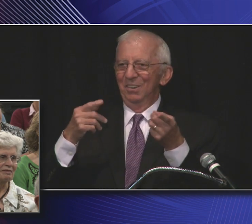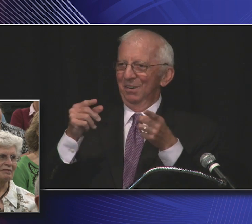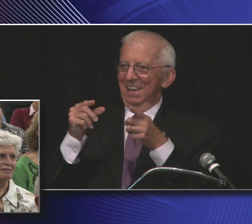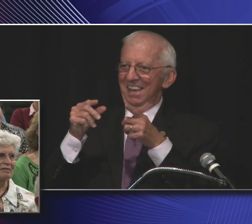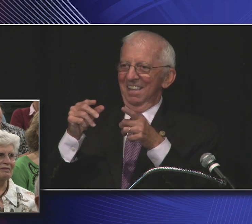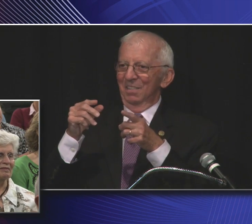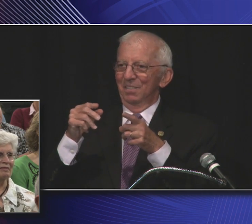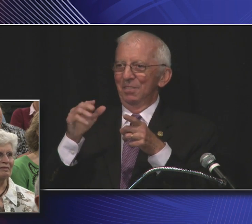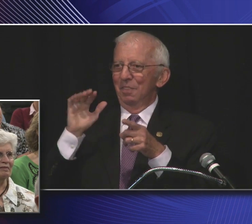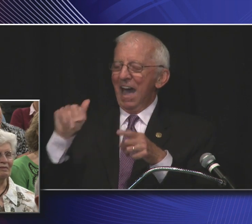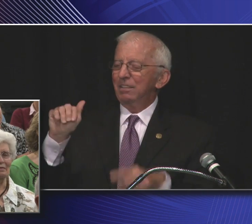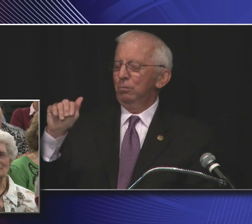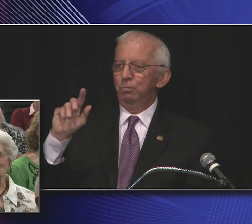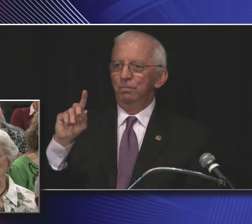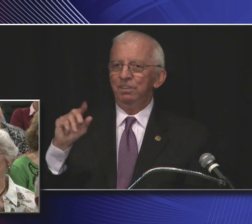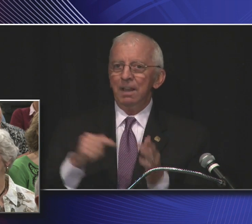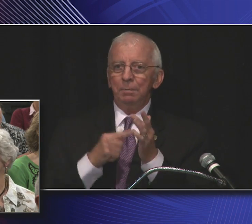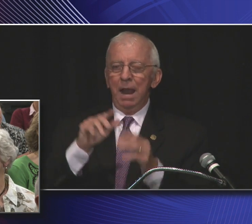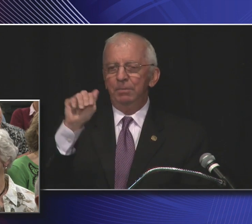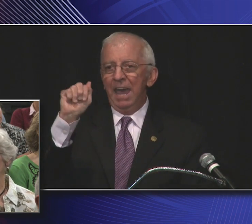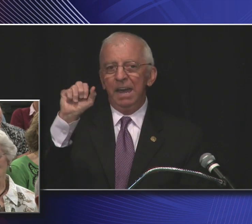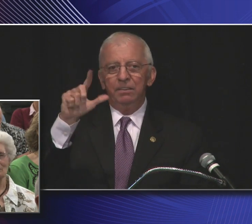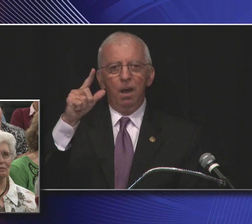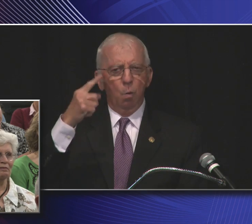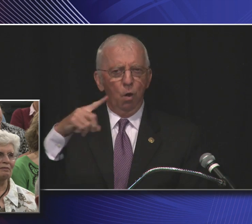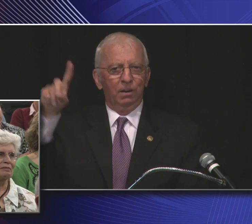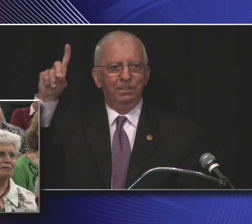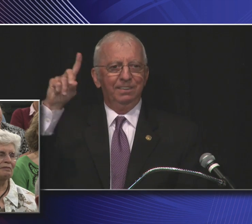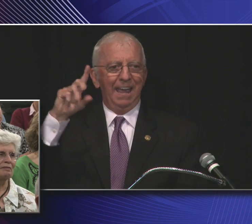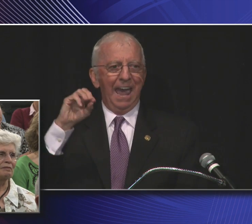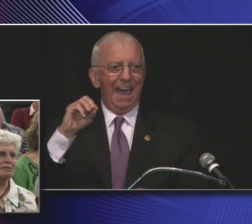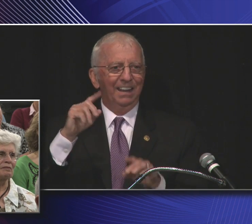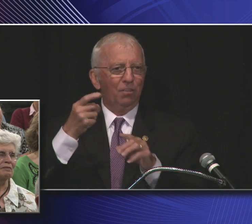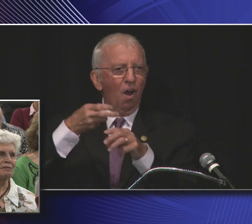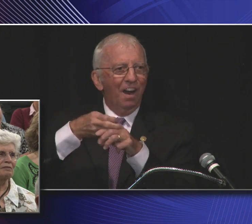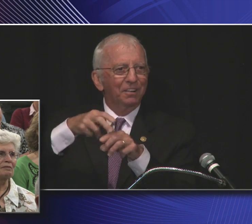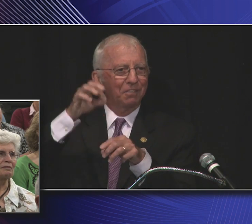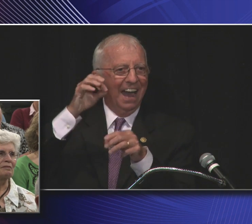the, that's, sometimes ASL works and it's hard to find